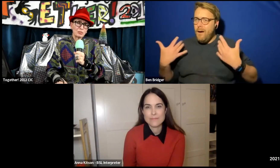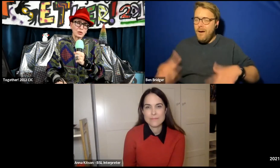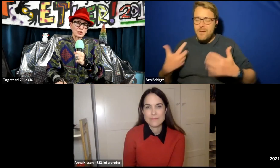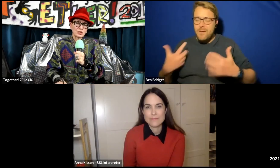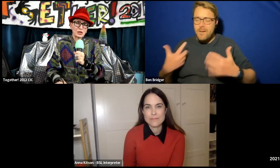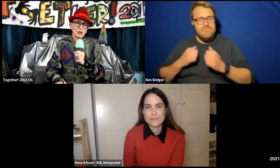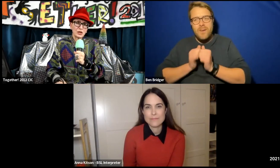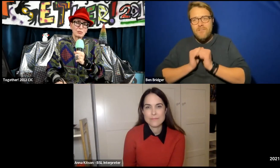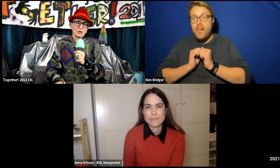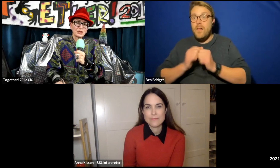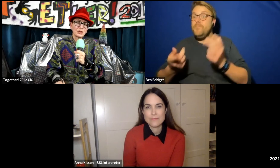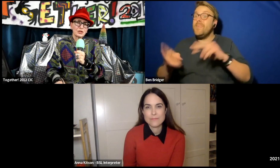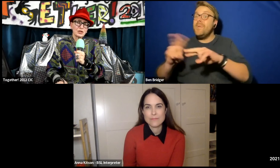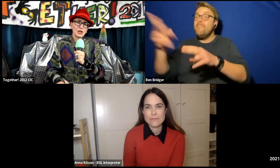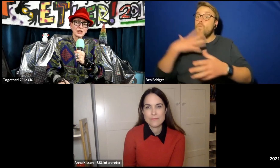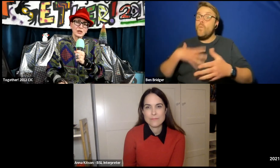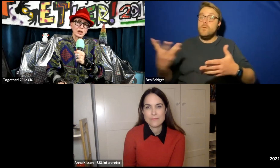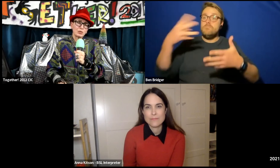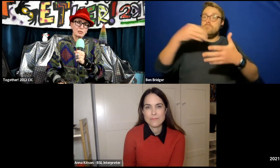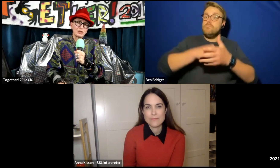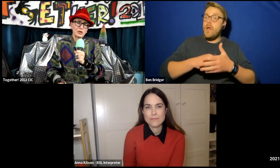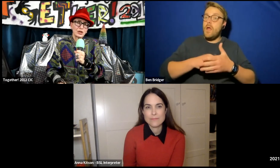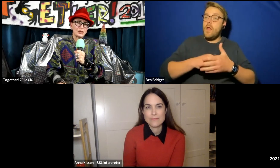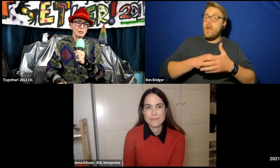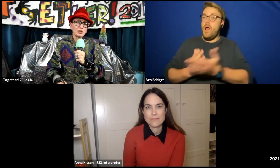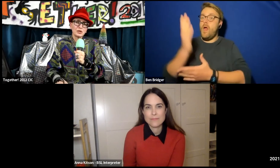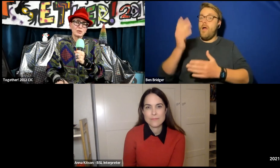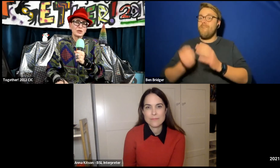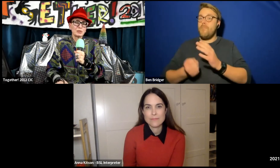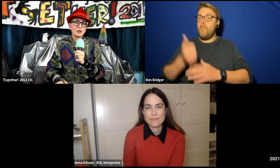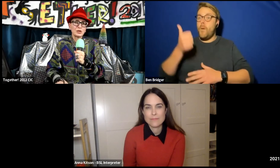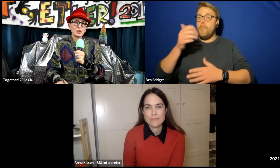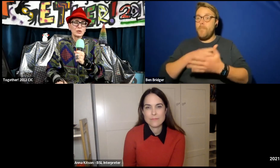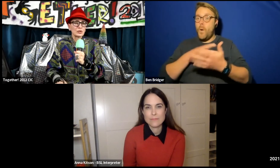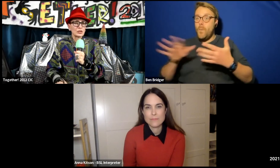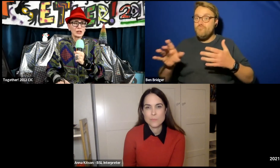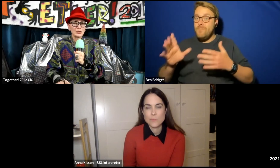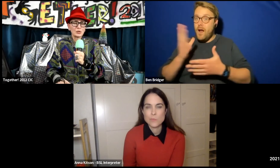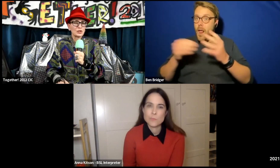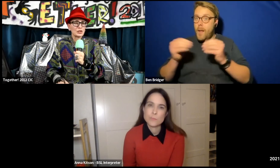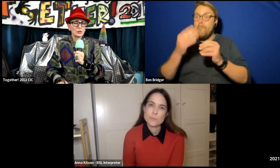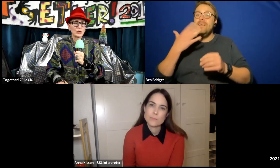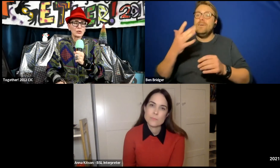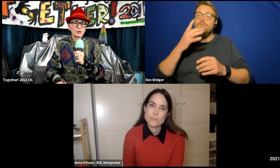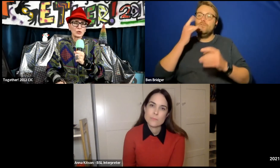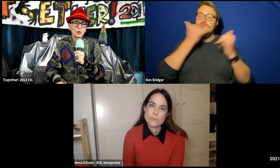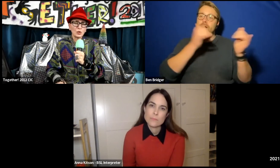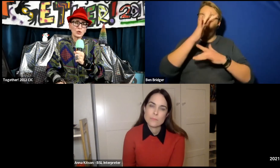poetry club, check out our website,